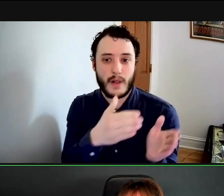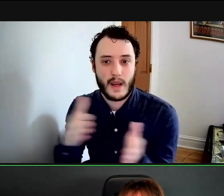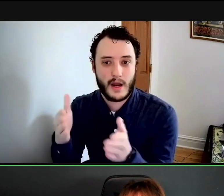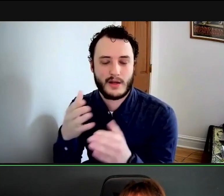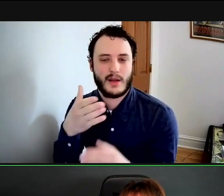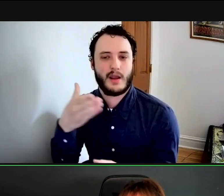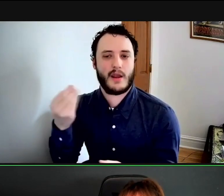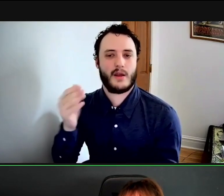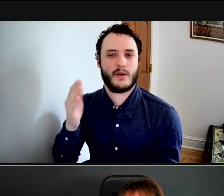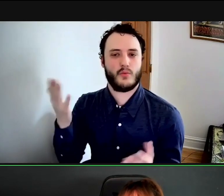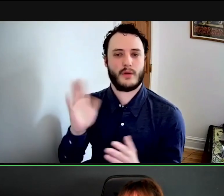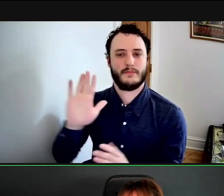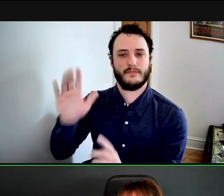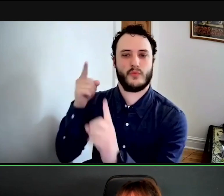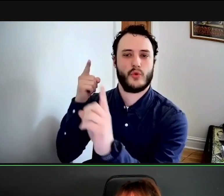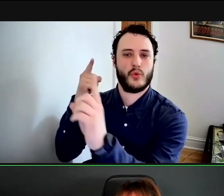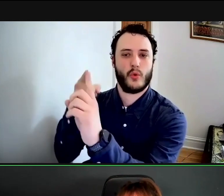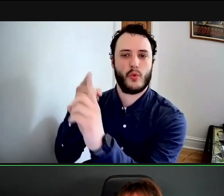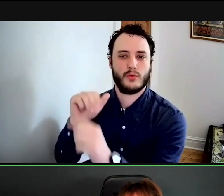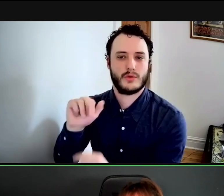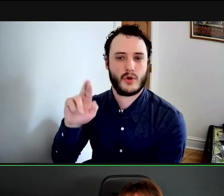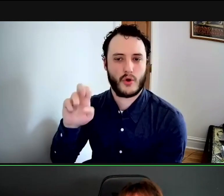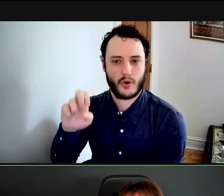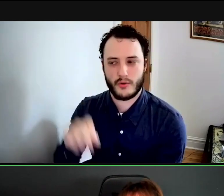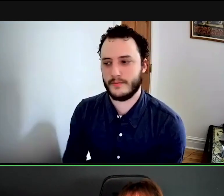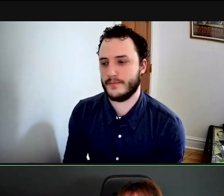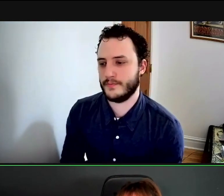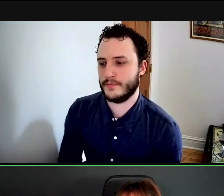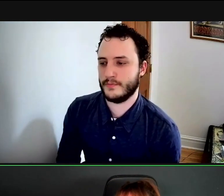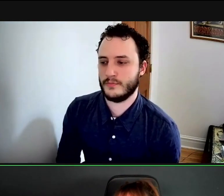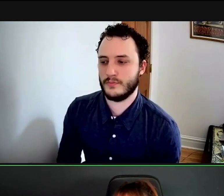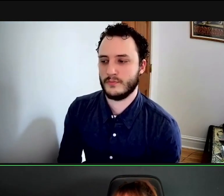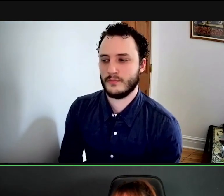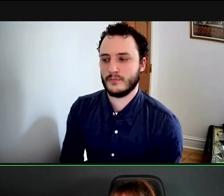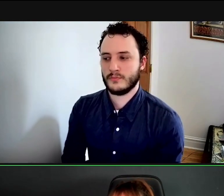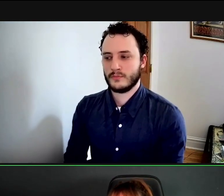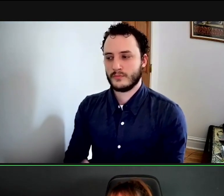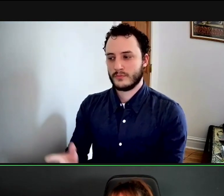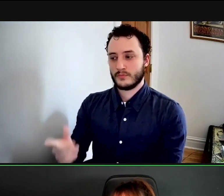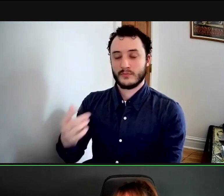and the needs of individuals and planning for what their goals are.